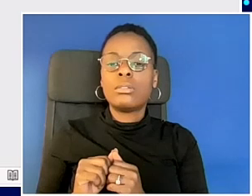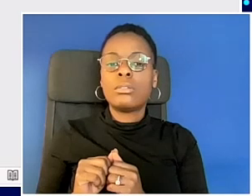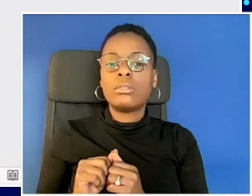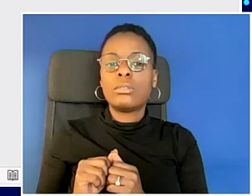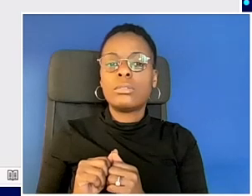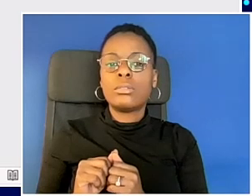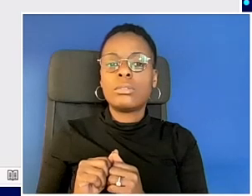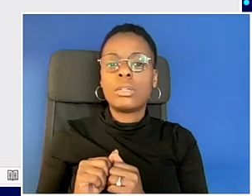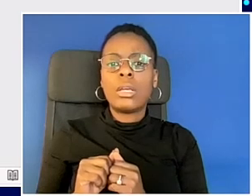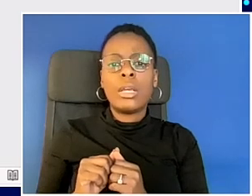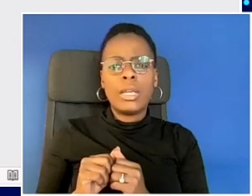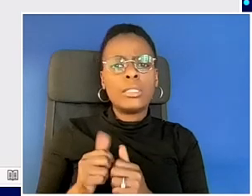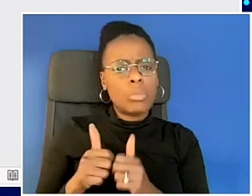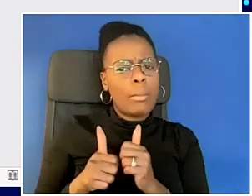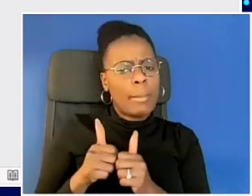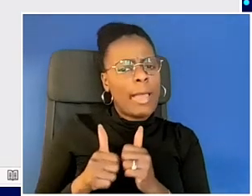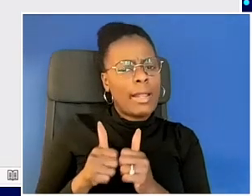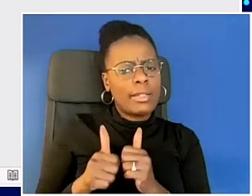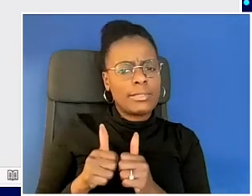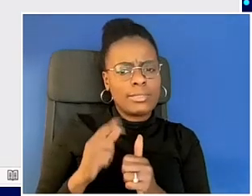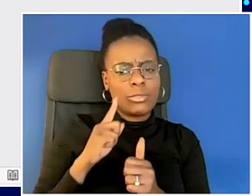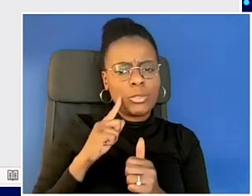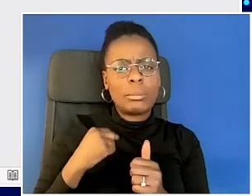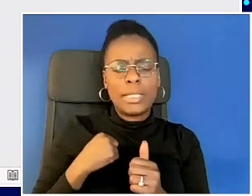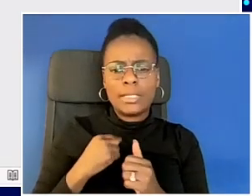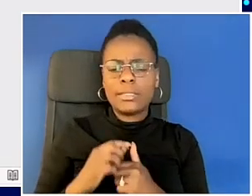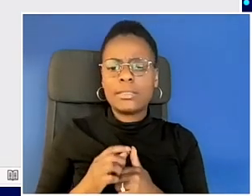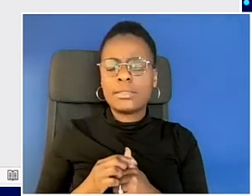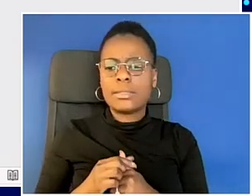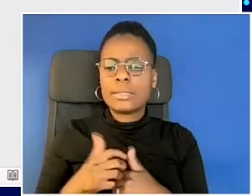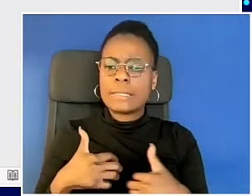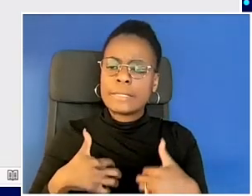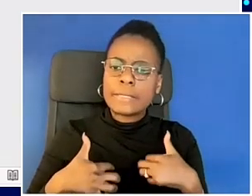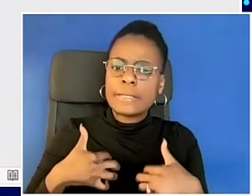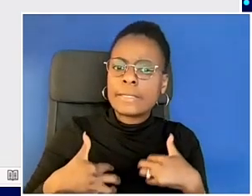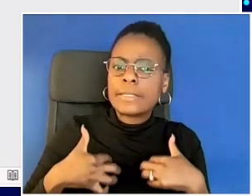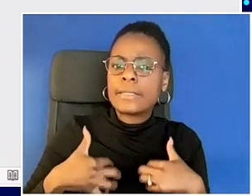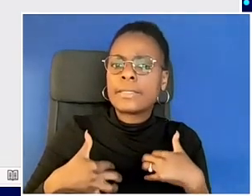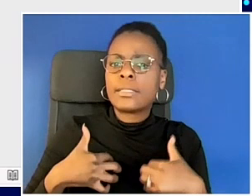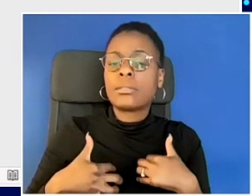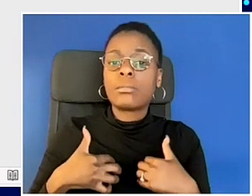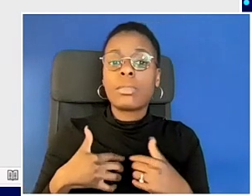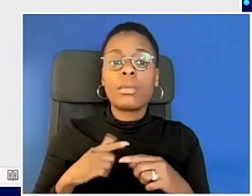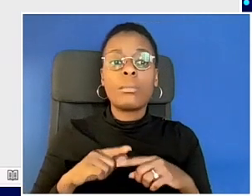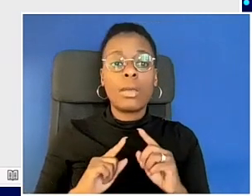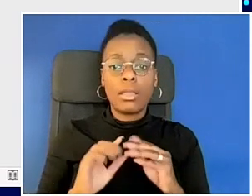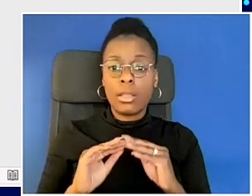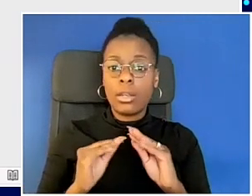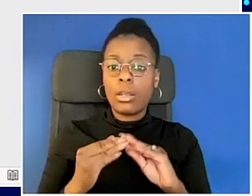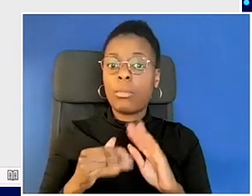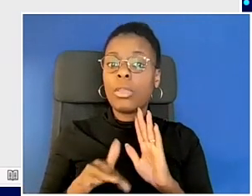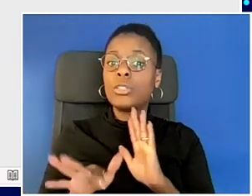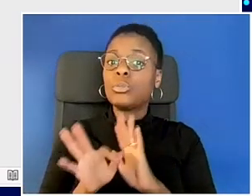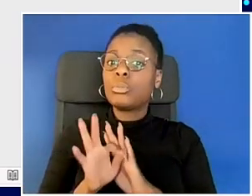problematic for me. Having said that, obviously the number you pick will have a lot to do, and I'll be